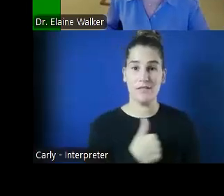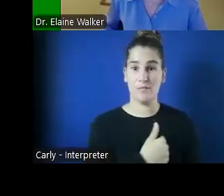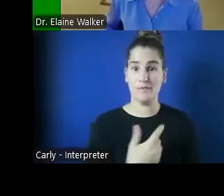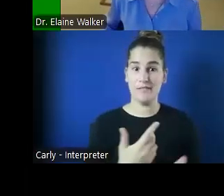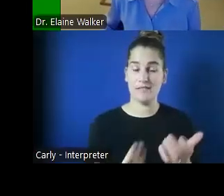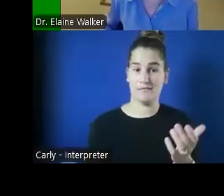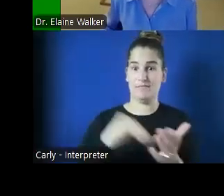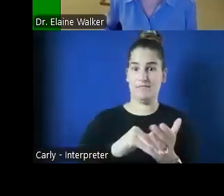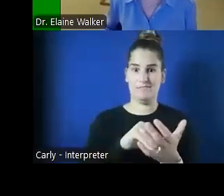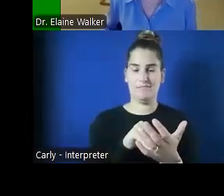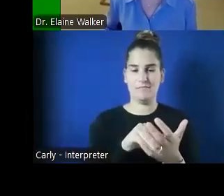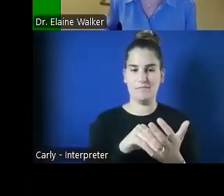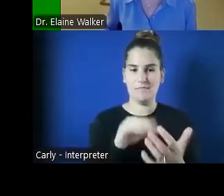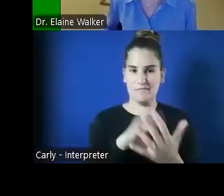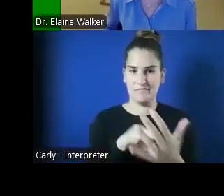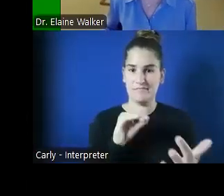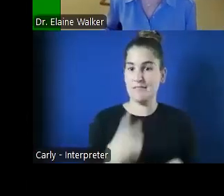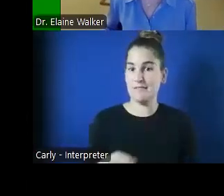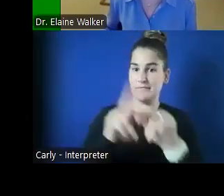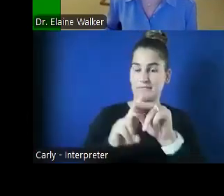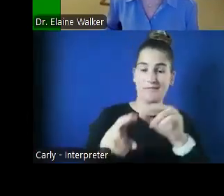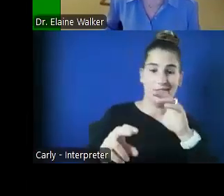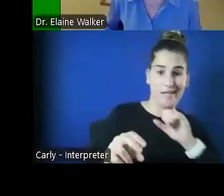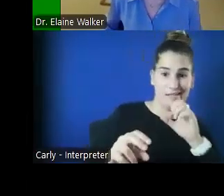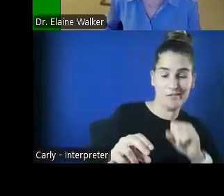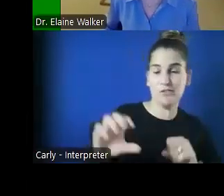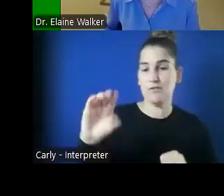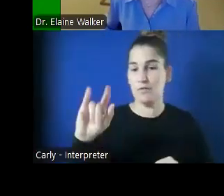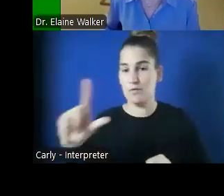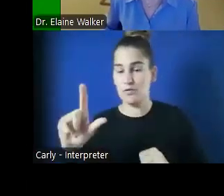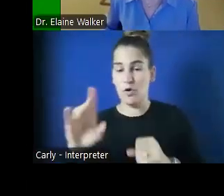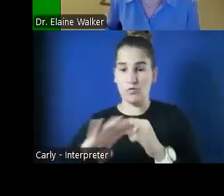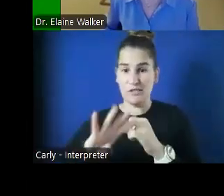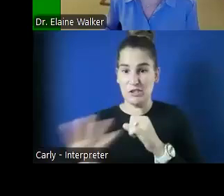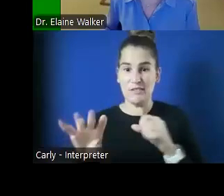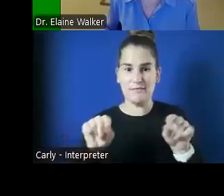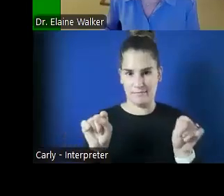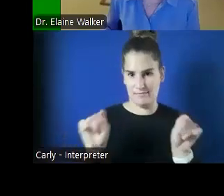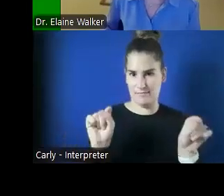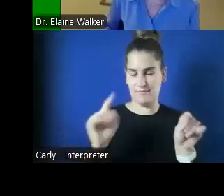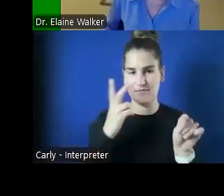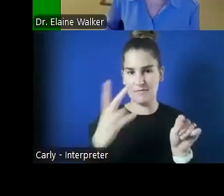related increase in cortisol secretion and we observe that it occurred for both healthy